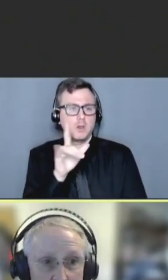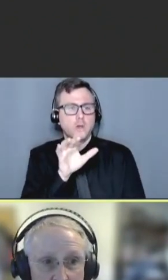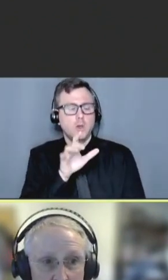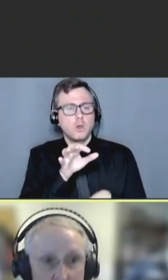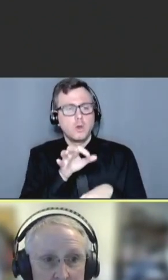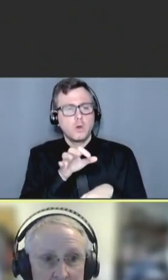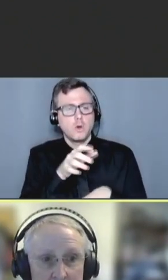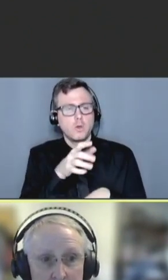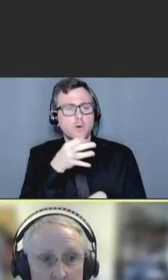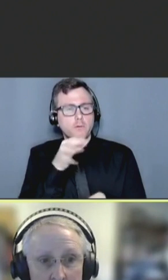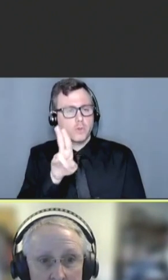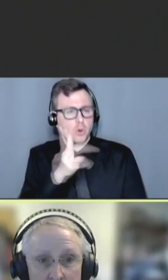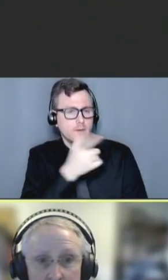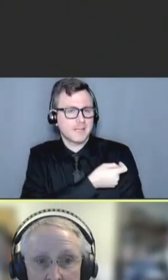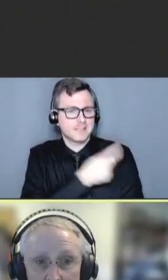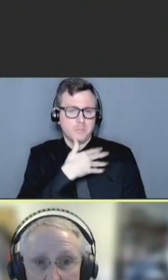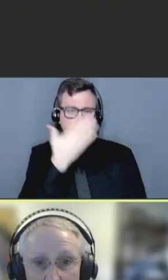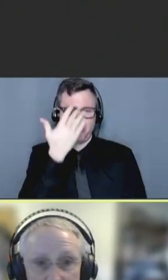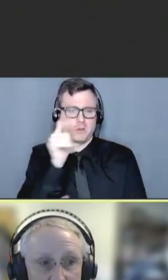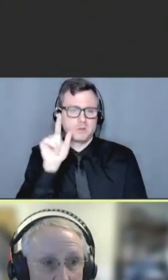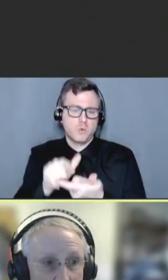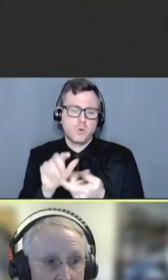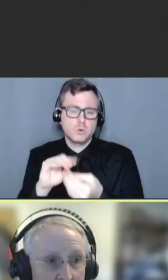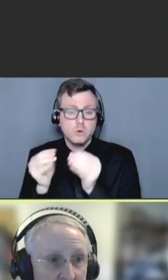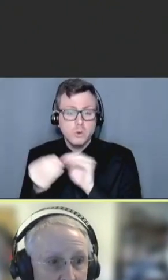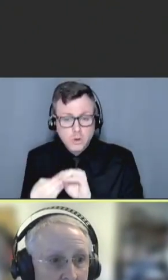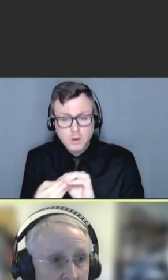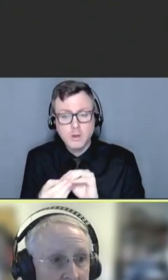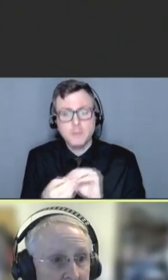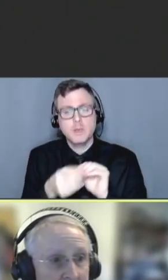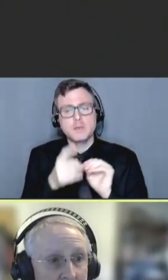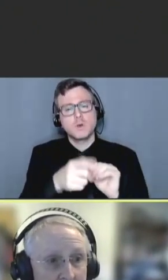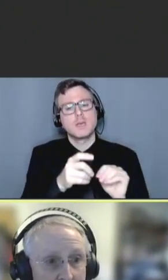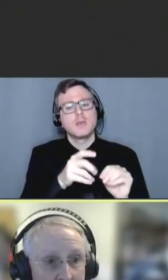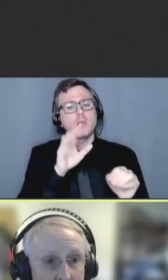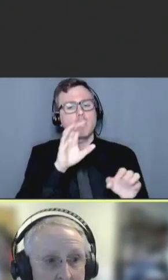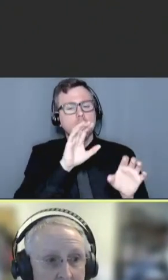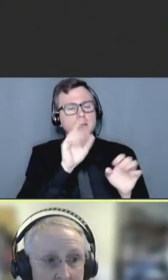to interpret the temporal clustering during the risk and comparison intervals, and there may be